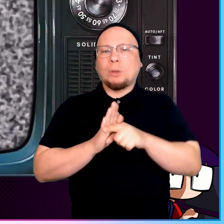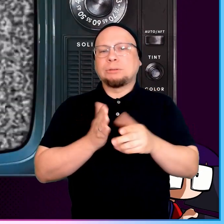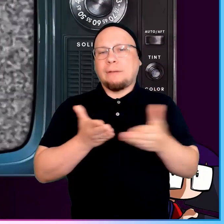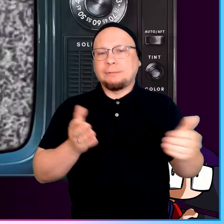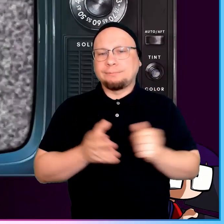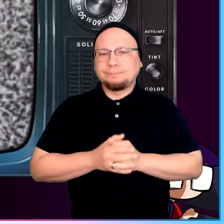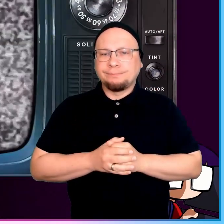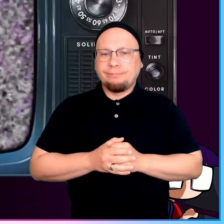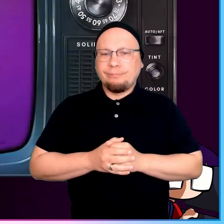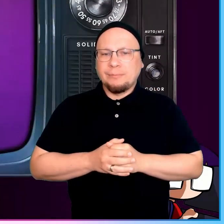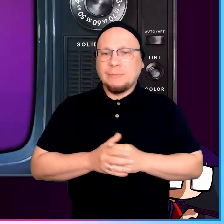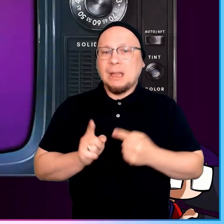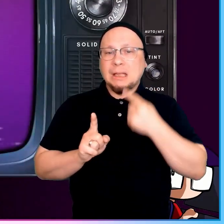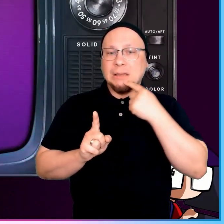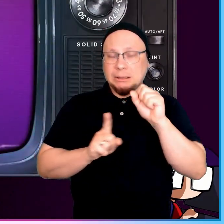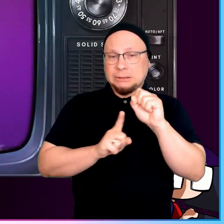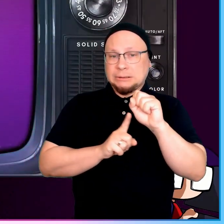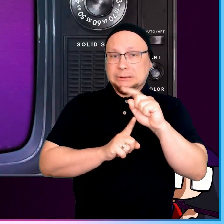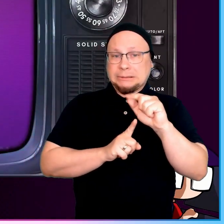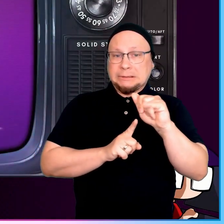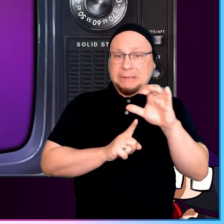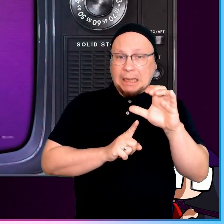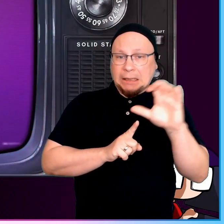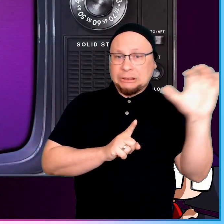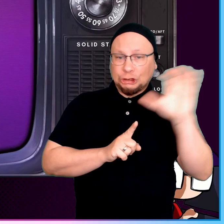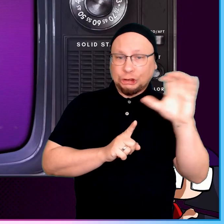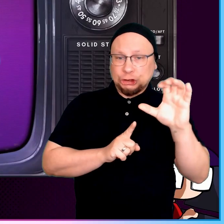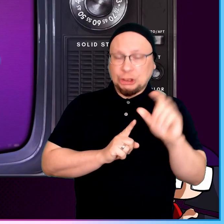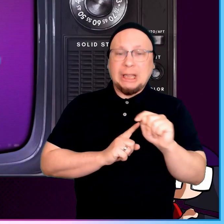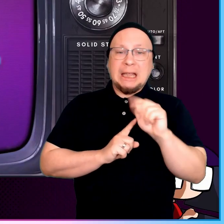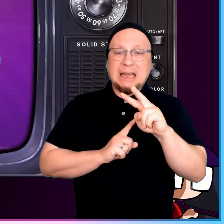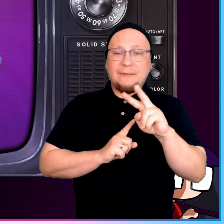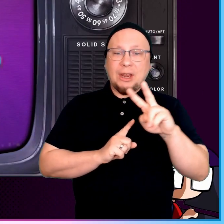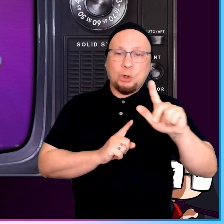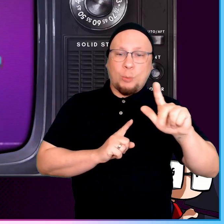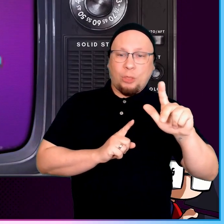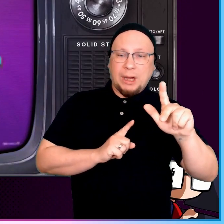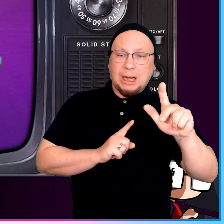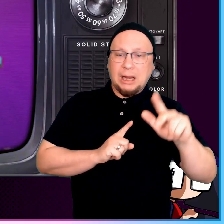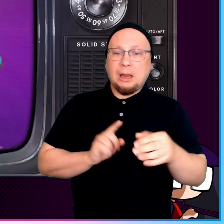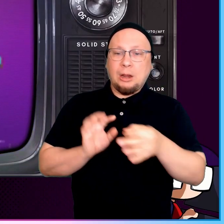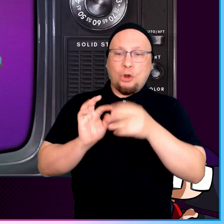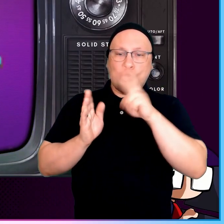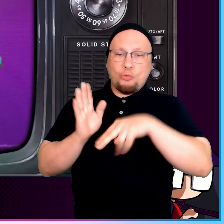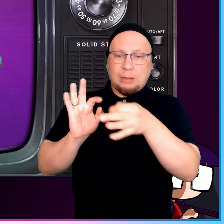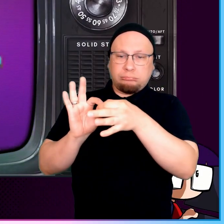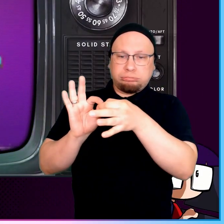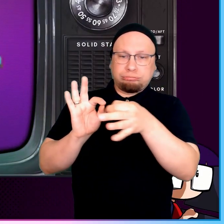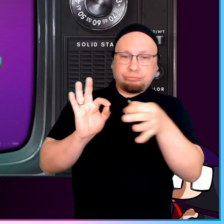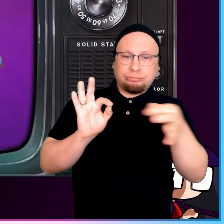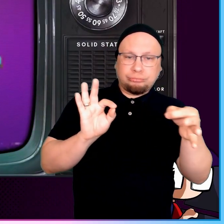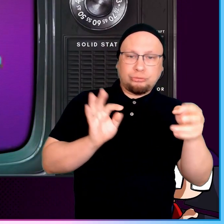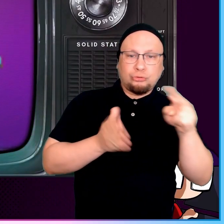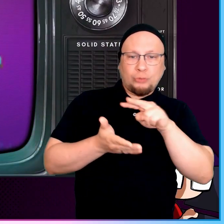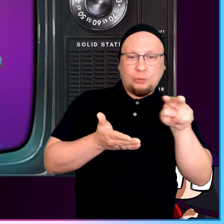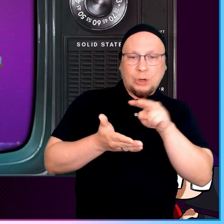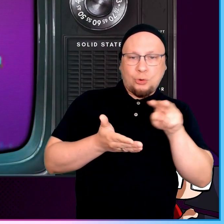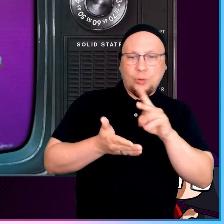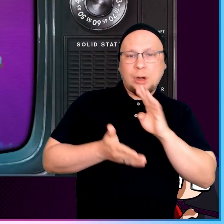[Static gives way to the TV23 Logo. WYGH TV - Arkham, Insmouth, Dunwich]